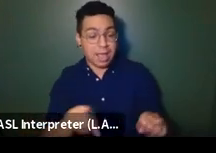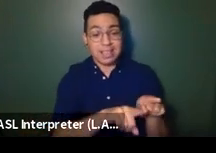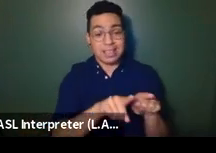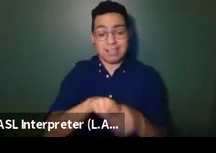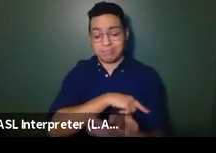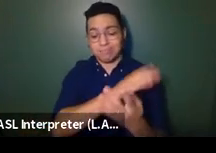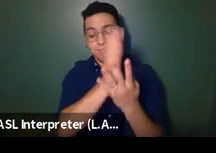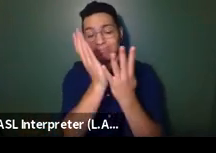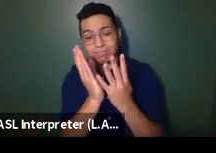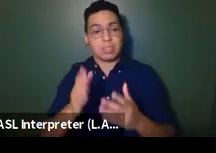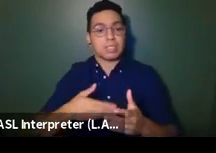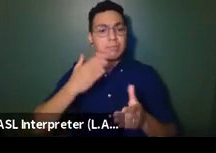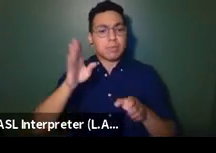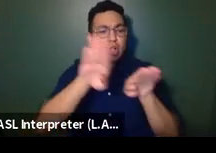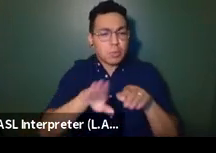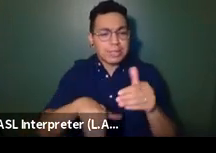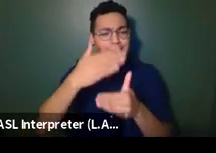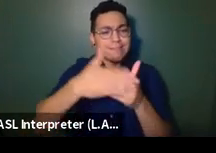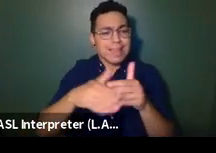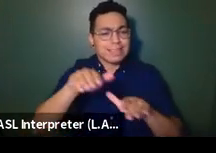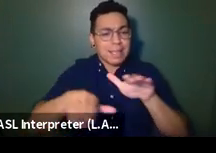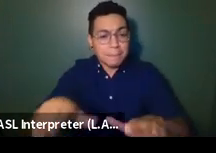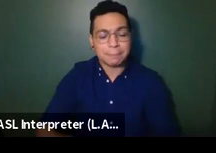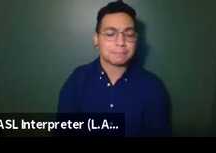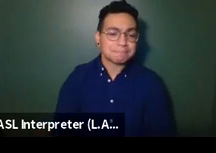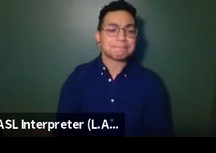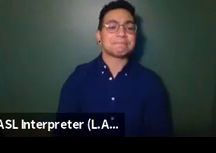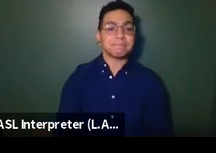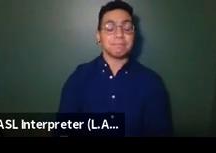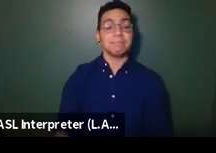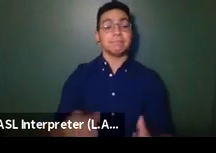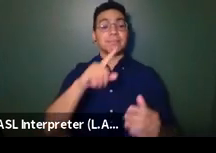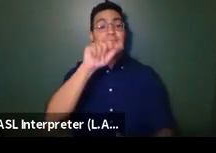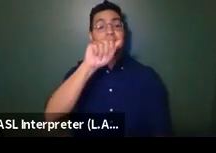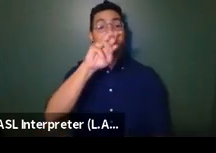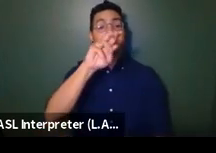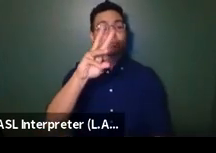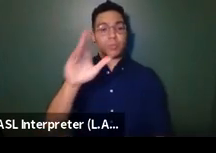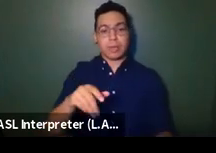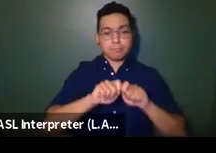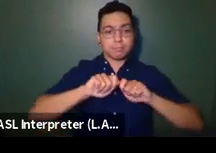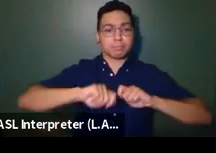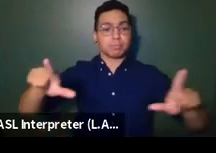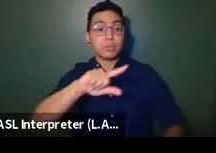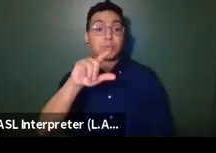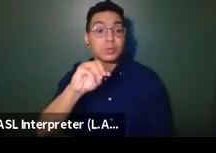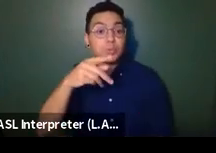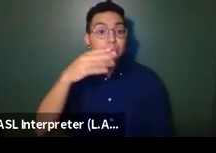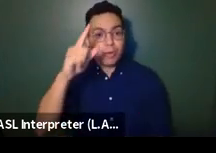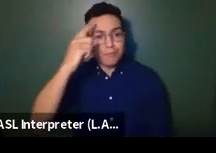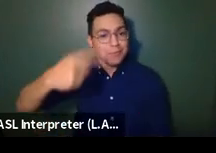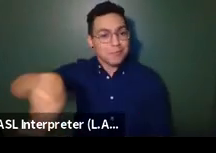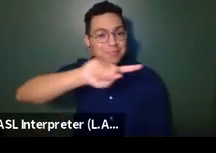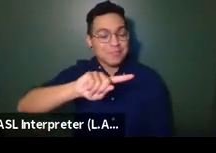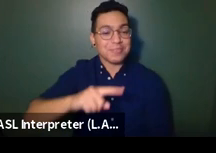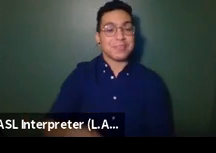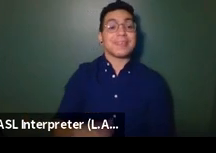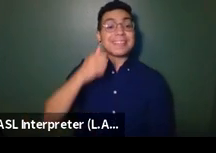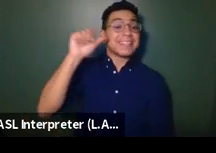ESD 189 - Amy Colburn: So Andrew is going to launch a zoom poll for us. So we just want to ask a few quick questions. So yesterday we invited you to do some exploration. So we want to see.